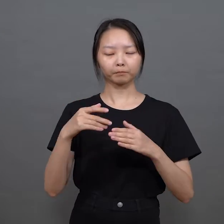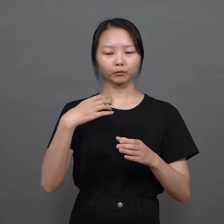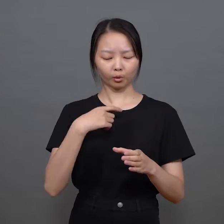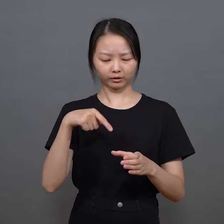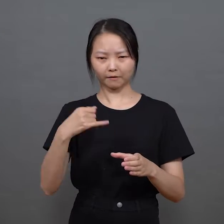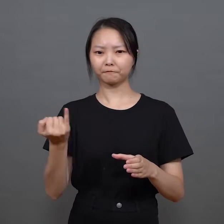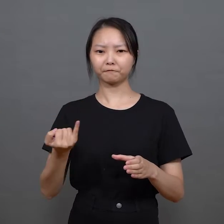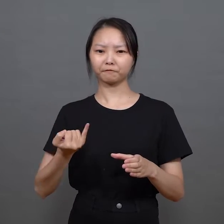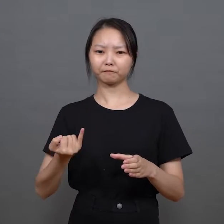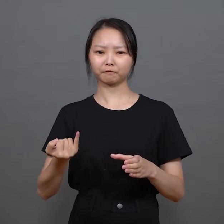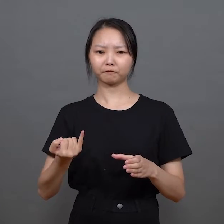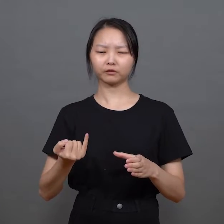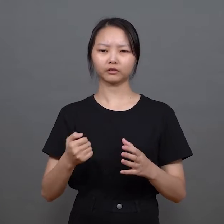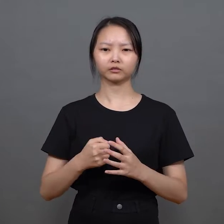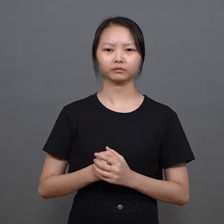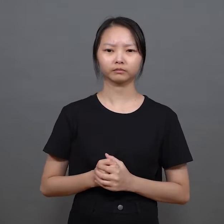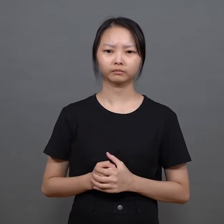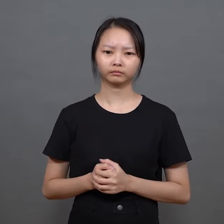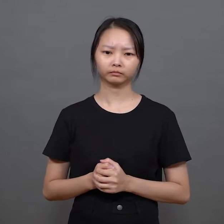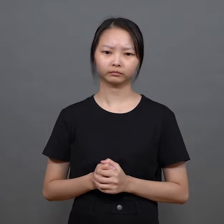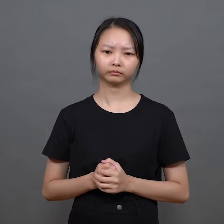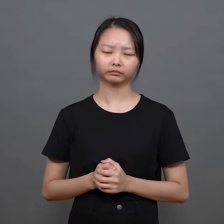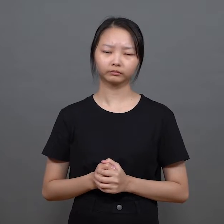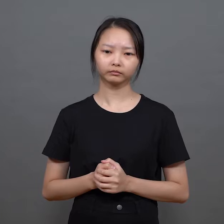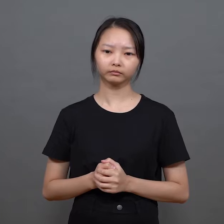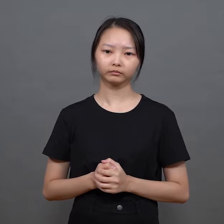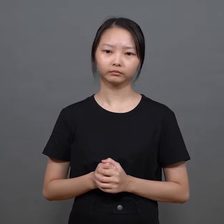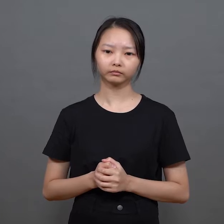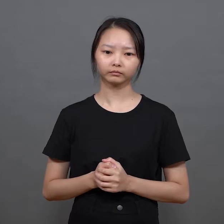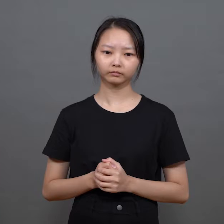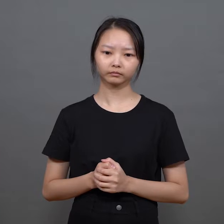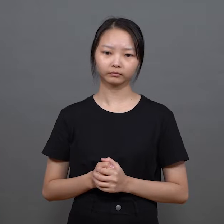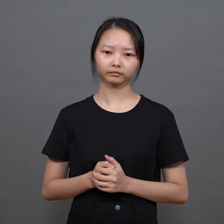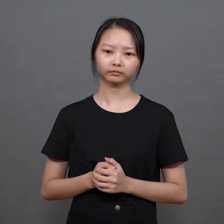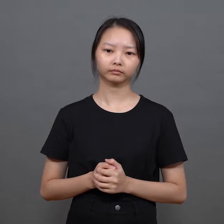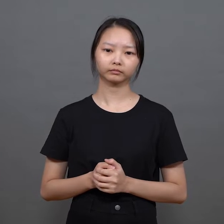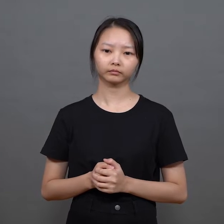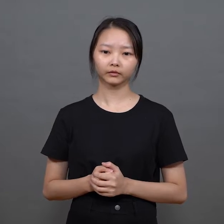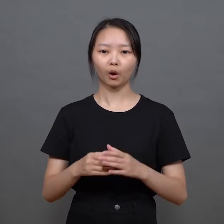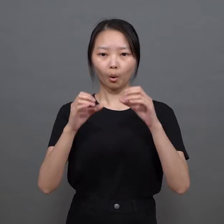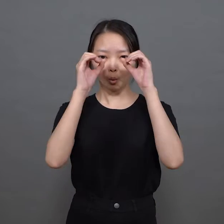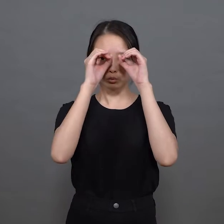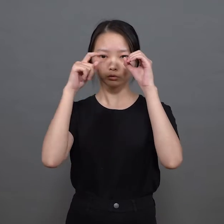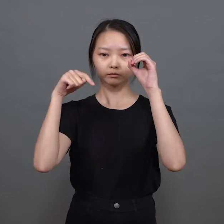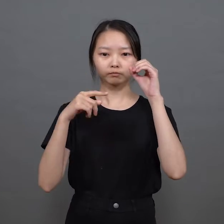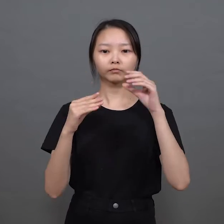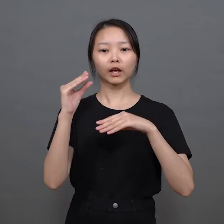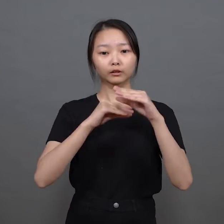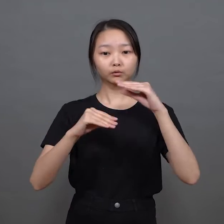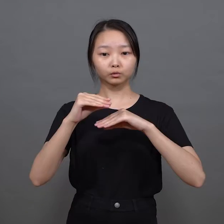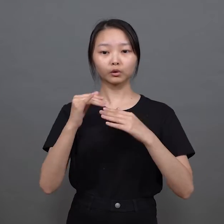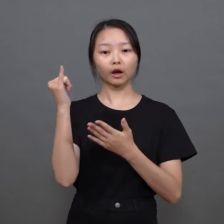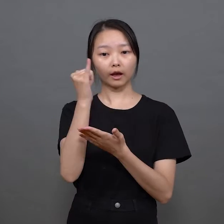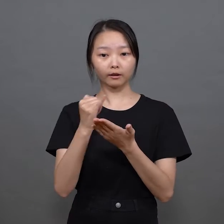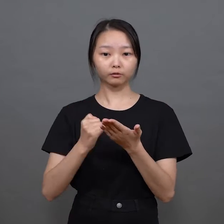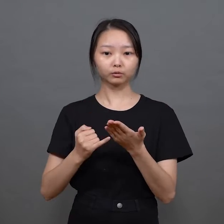I would say, functionalism at its worst but Le Corbusier was functional